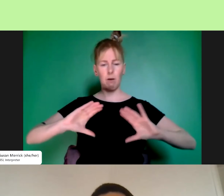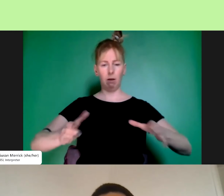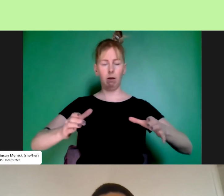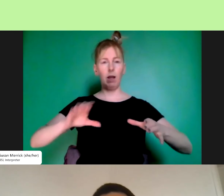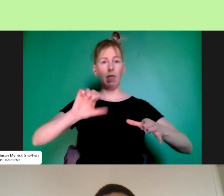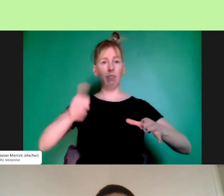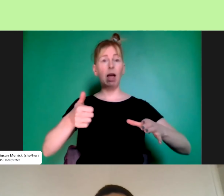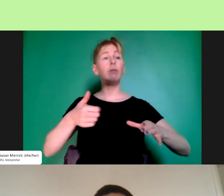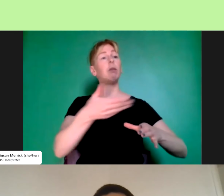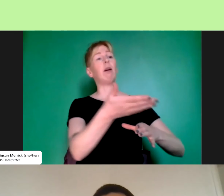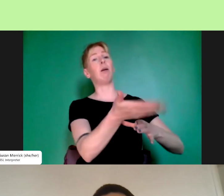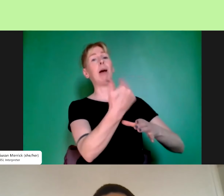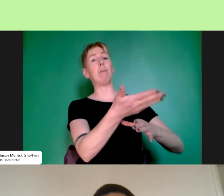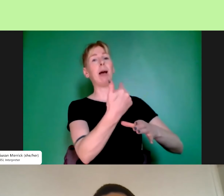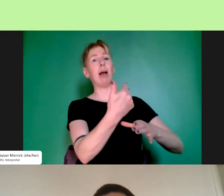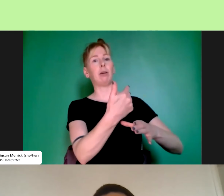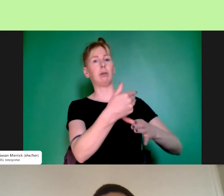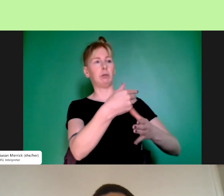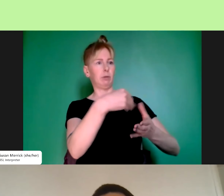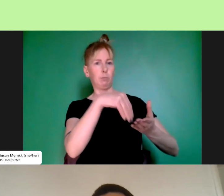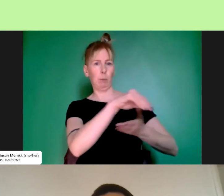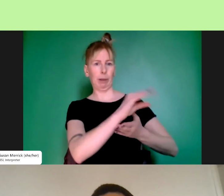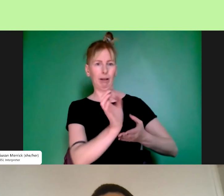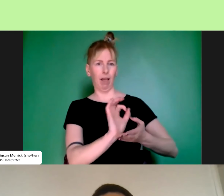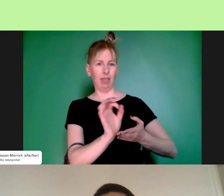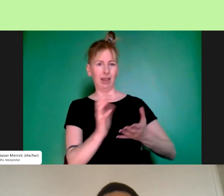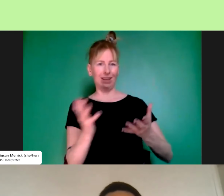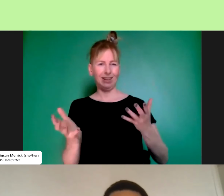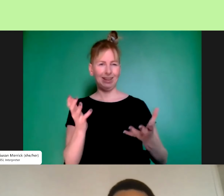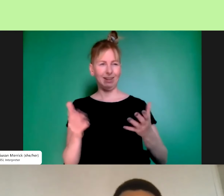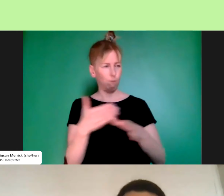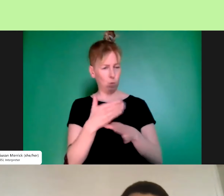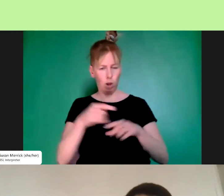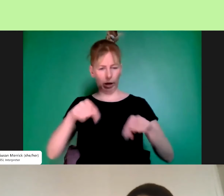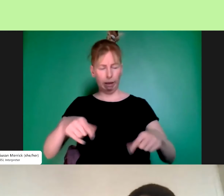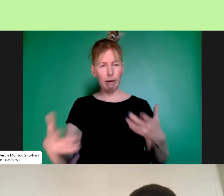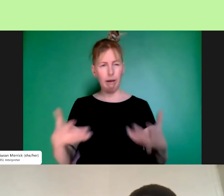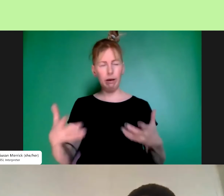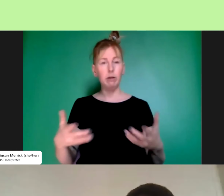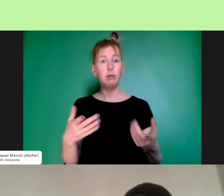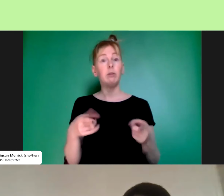conflict and violence. What we have inherited as museums, you know, and I'm even